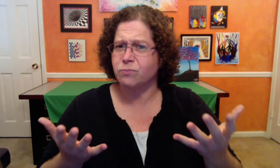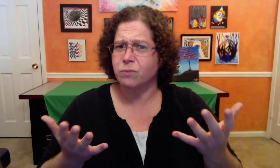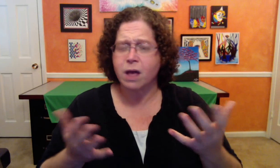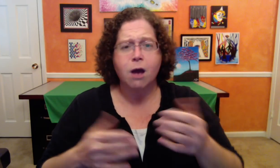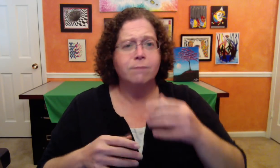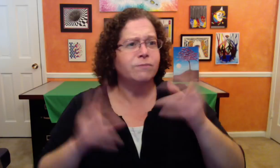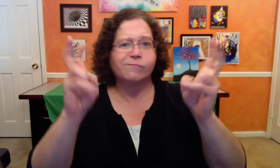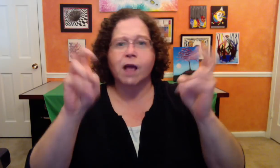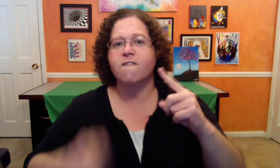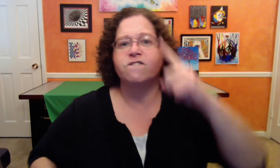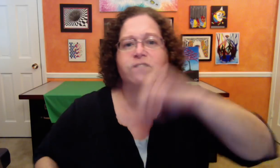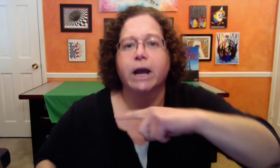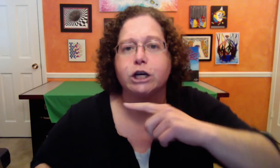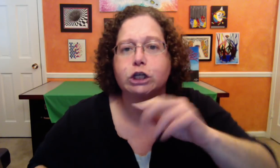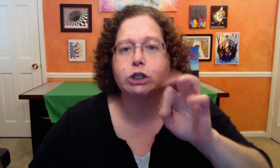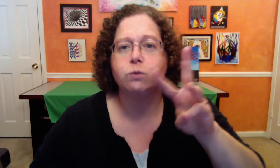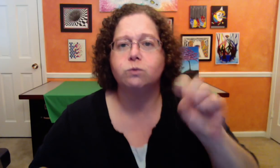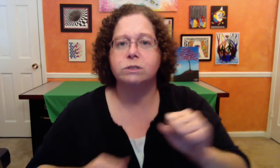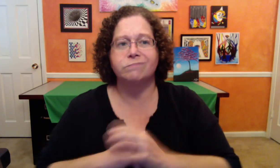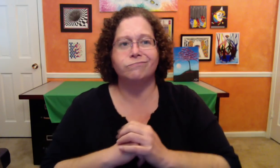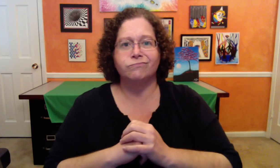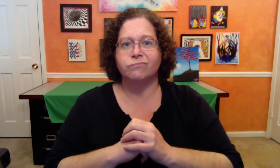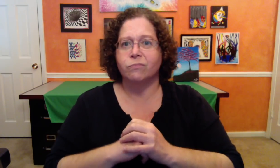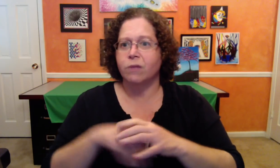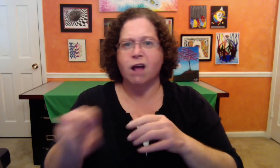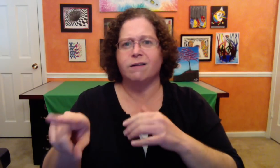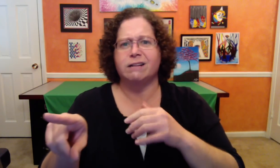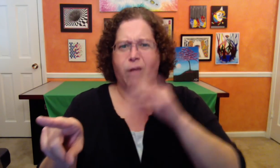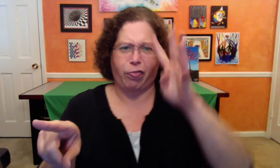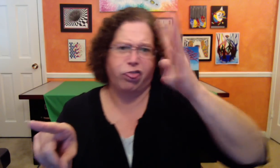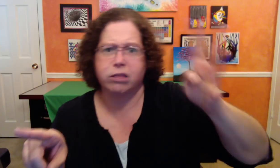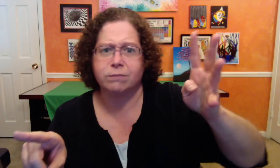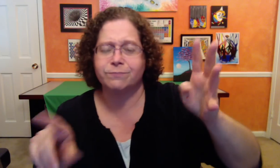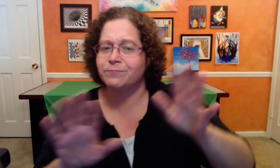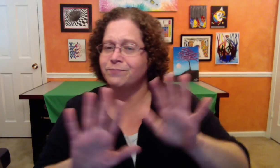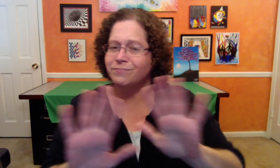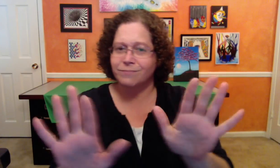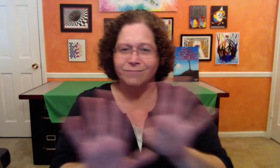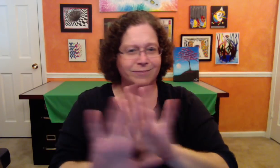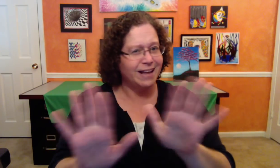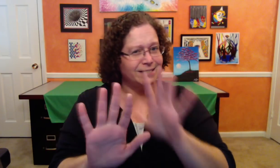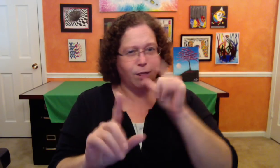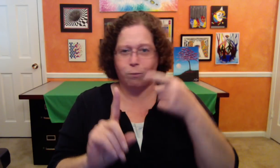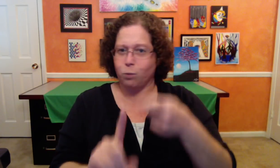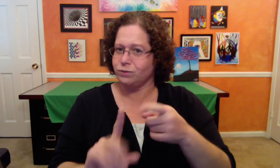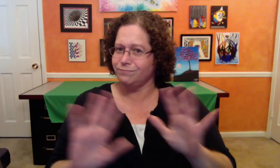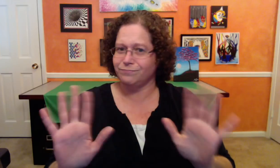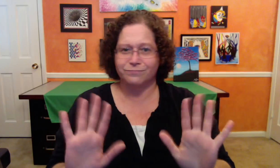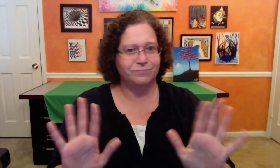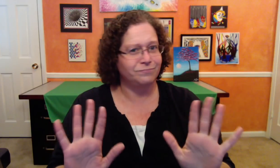"Fake news!" and "That is all made up!" Whoa, that was not the point.